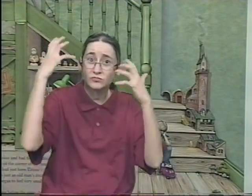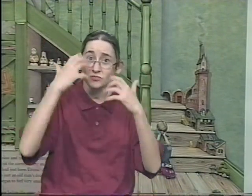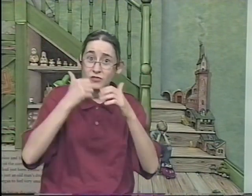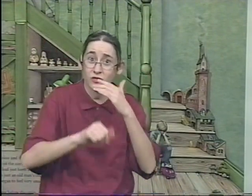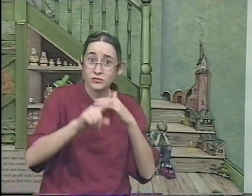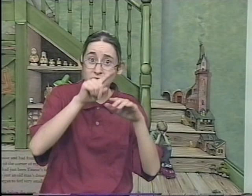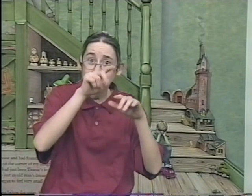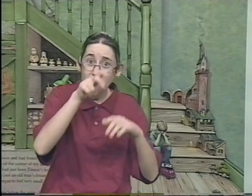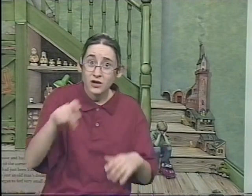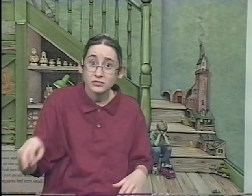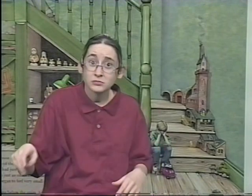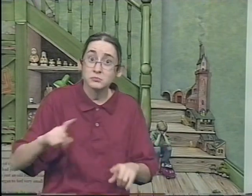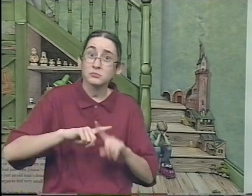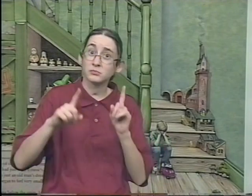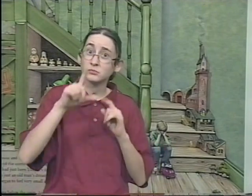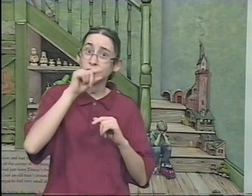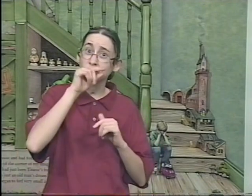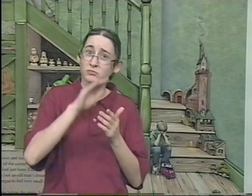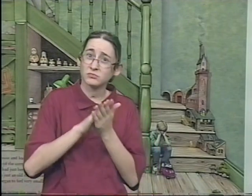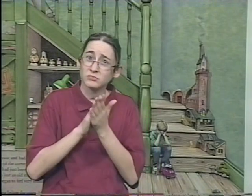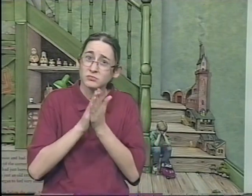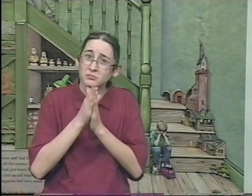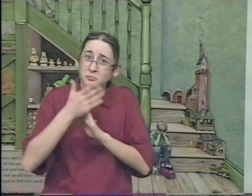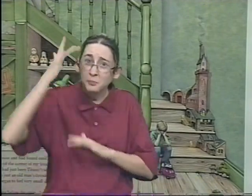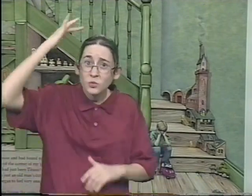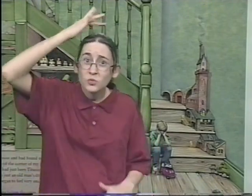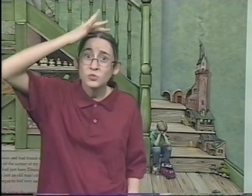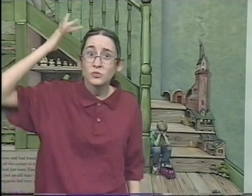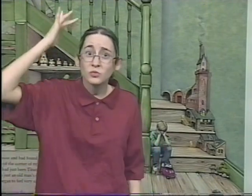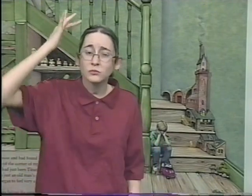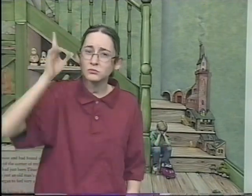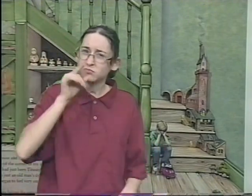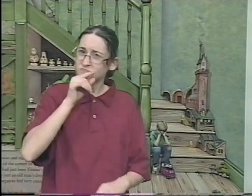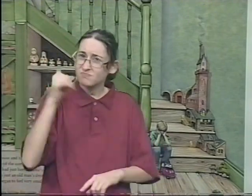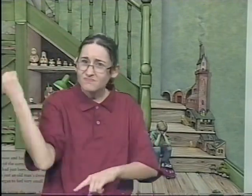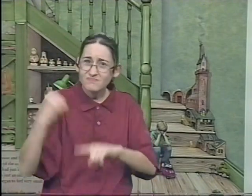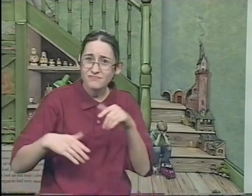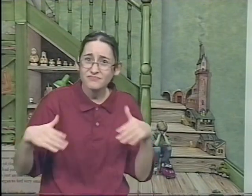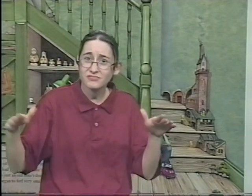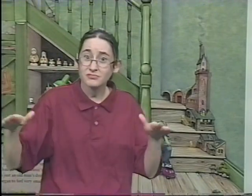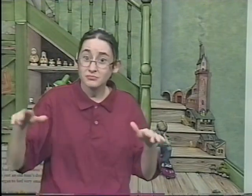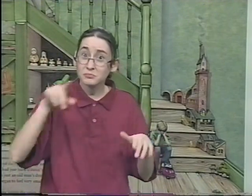The old parrot tried to fly into the darkness below the stairs, but he had grown so bald